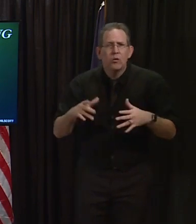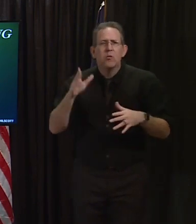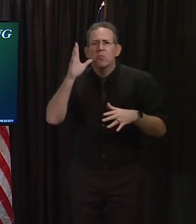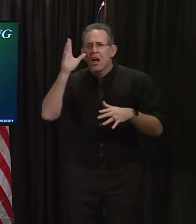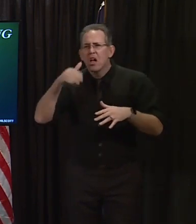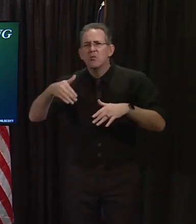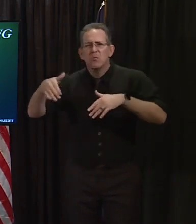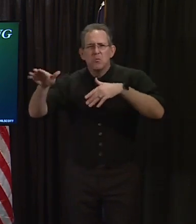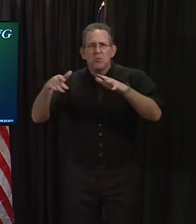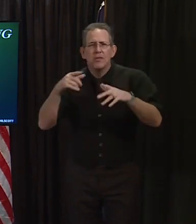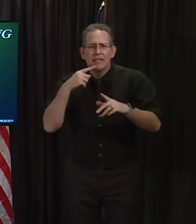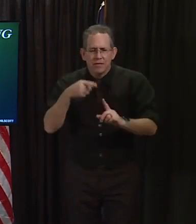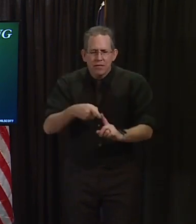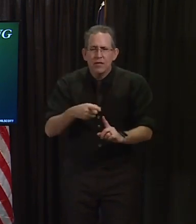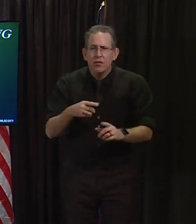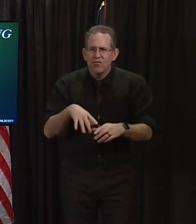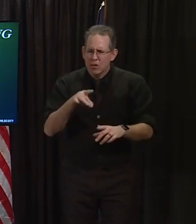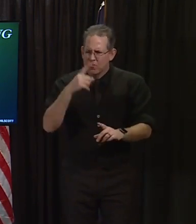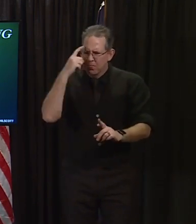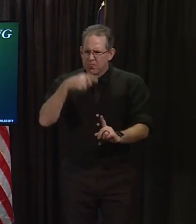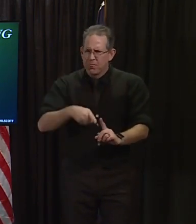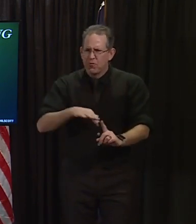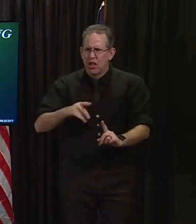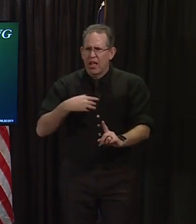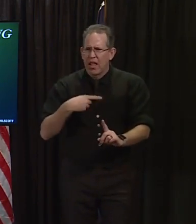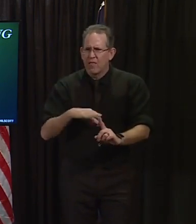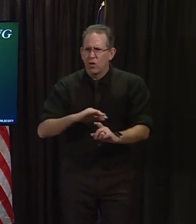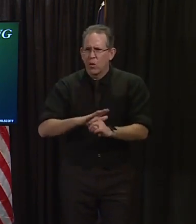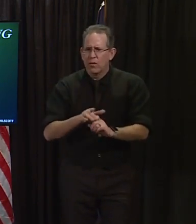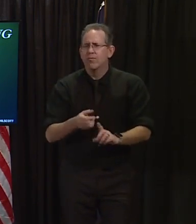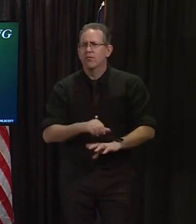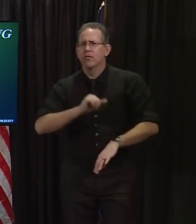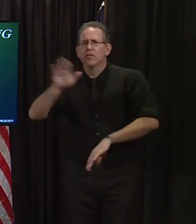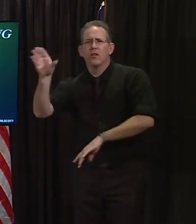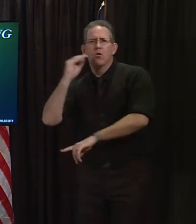period with a negative test, that child will continue to be able to attend